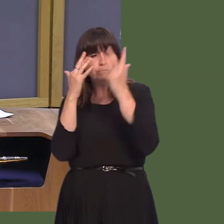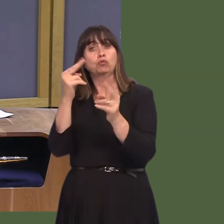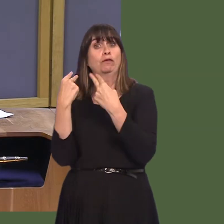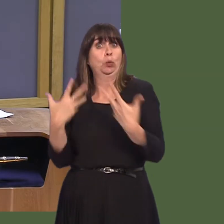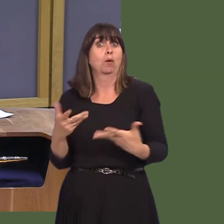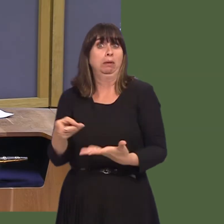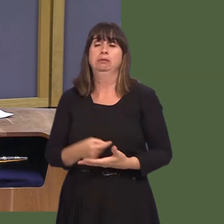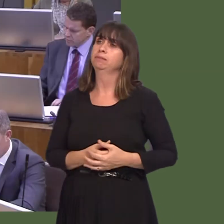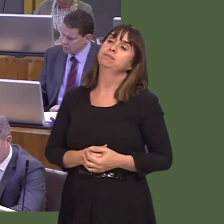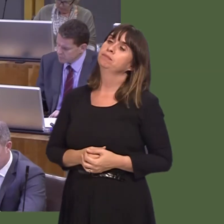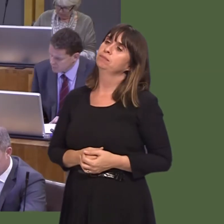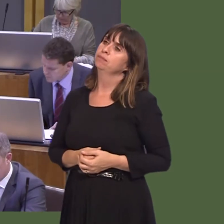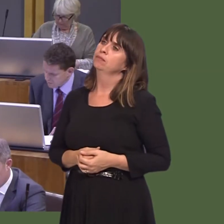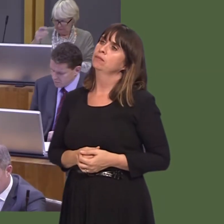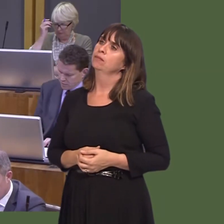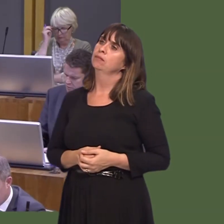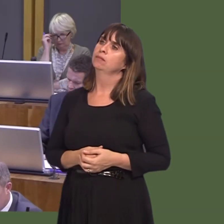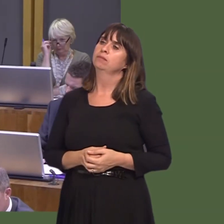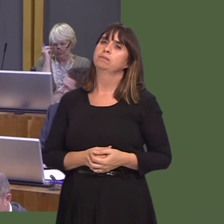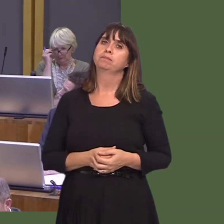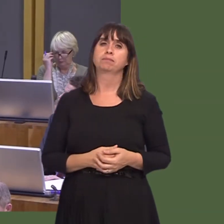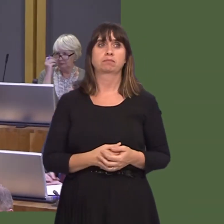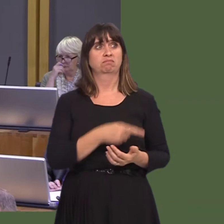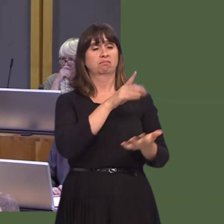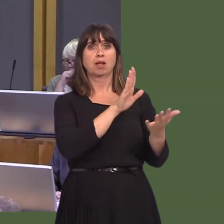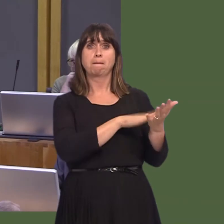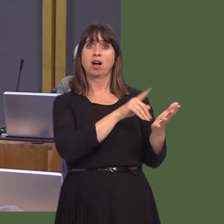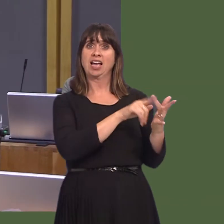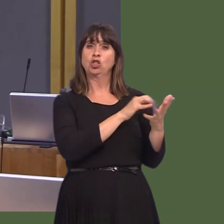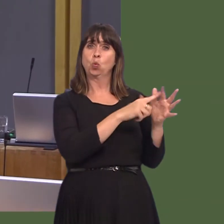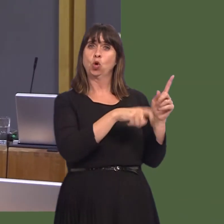Leanne Wood AM: First Minister, whilst Mark Isherwood and I might not see eye to eye on